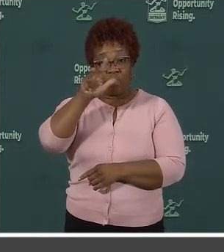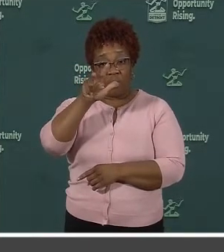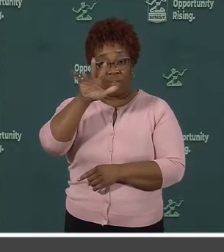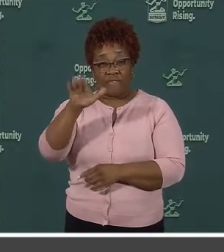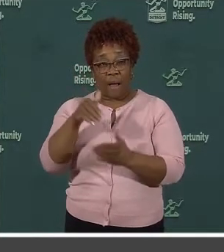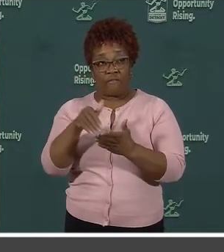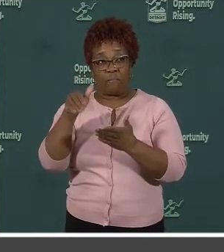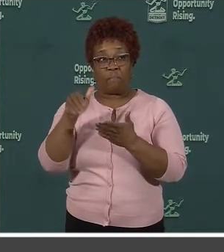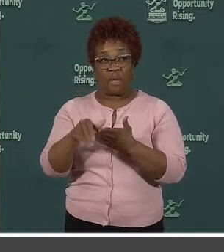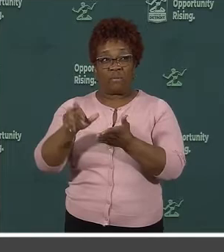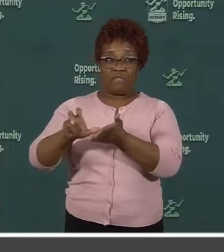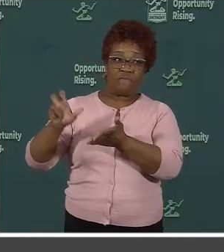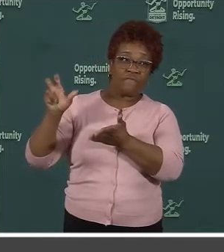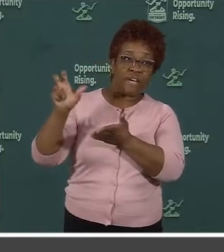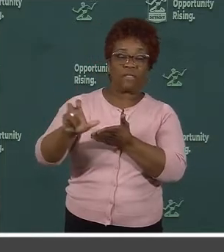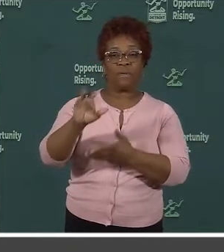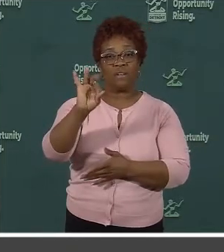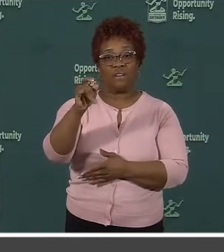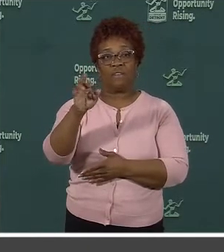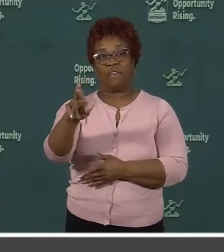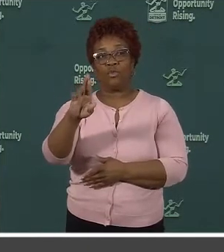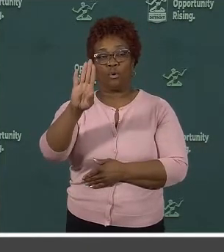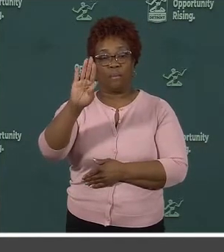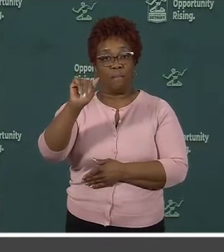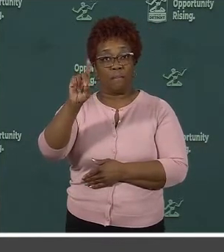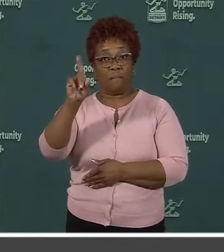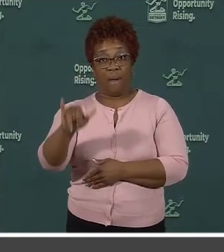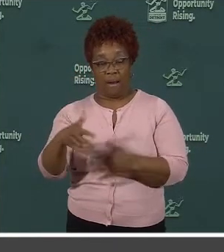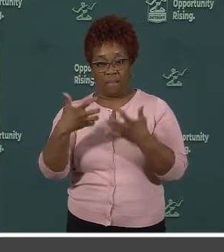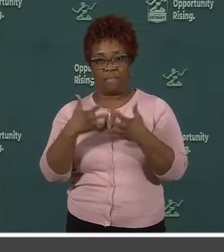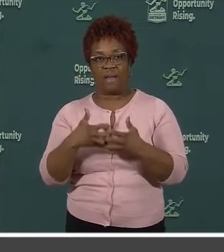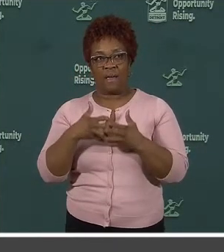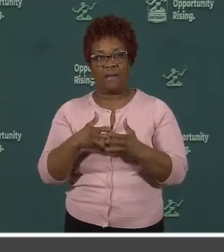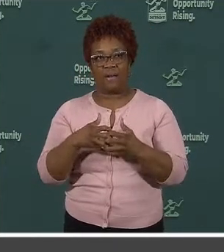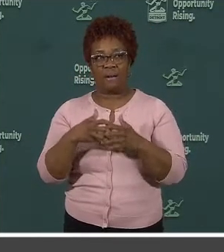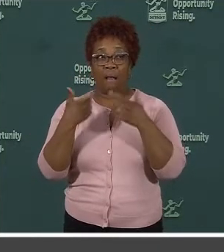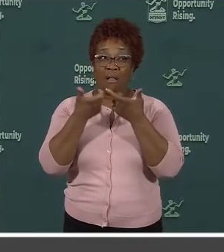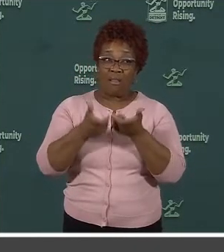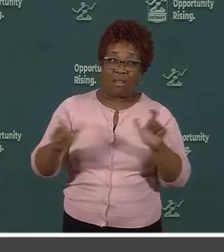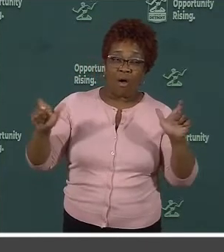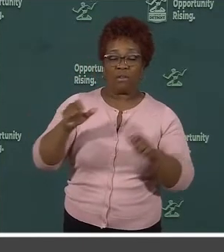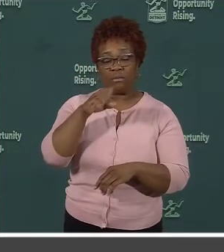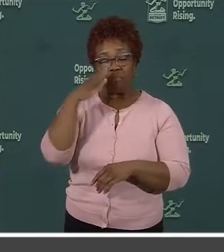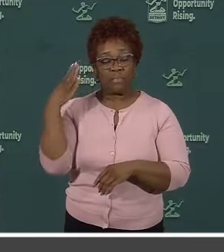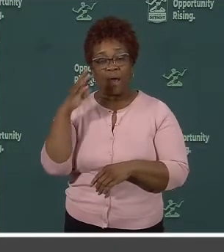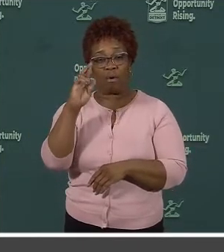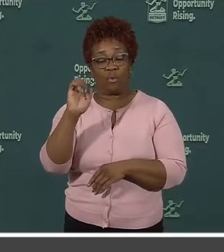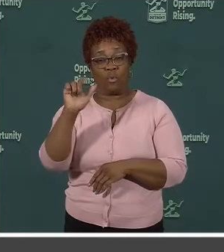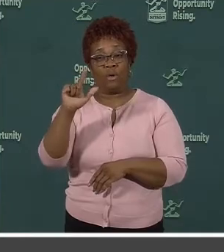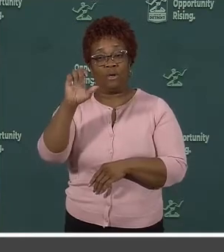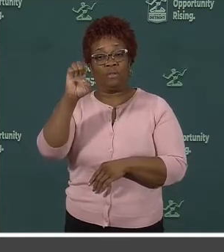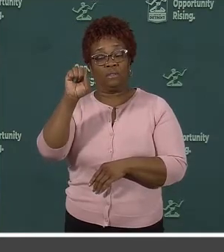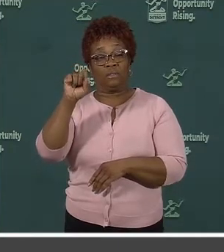INVESTMENT IN DETROIT'S HISTORY THEY'VE BOTH BEEN HIGHLY SUCCESSFUL BUSINESS PEOPLE AND THEY SAW THIS SAW AND SAID